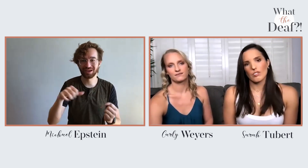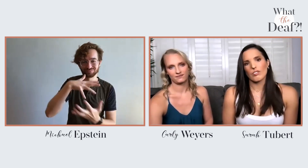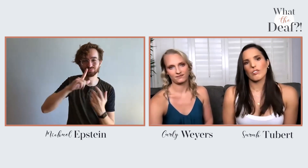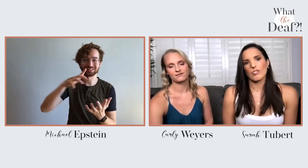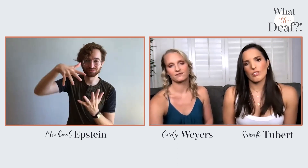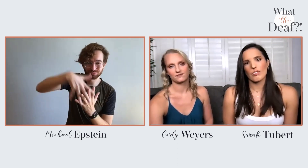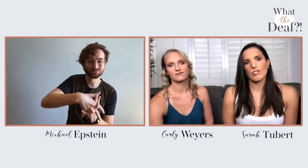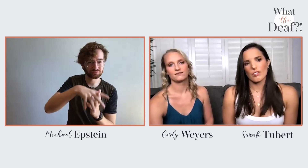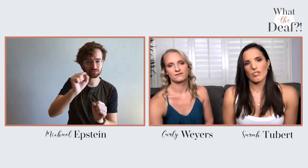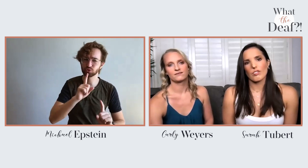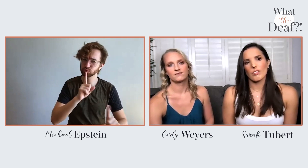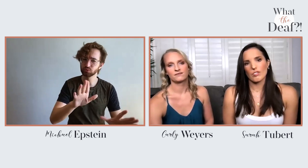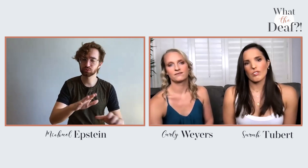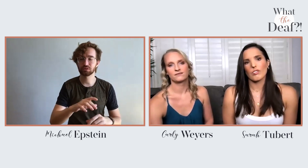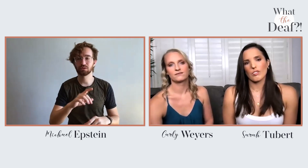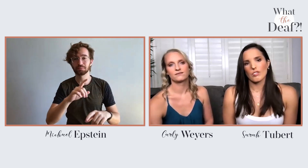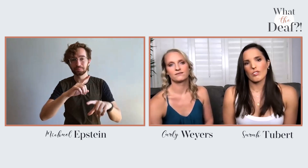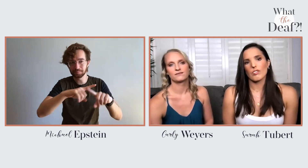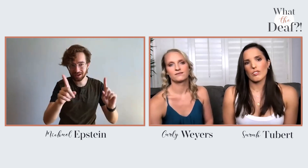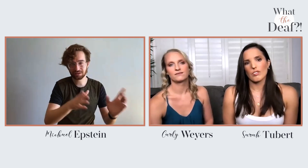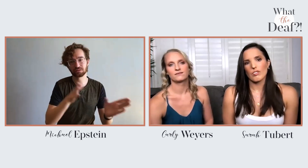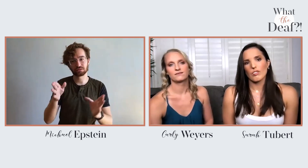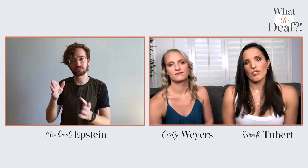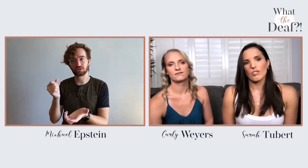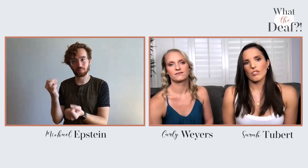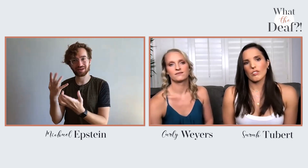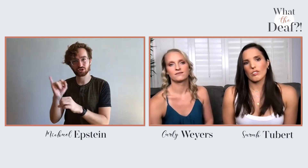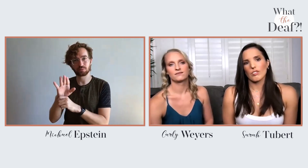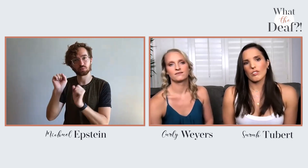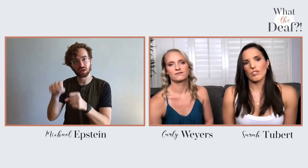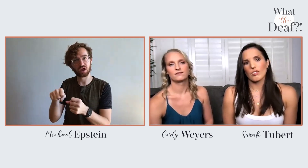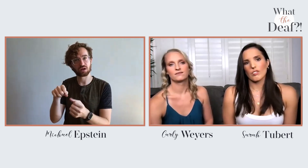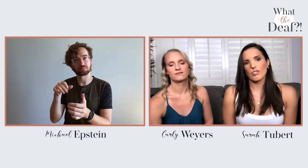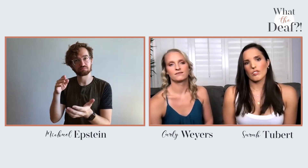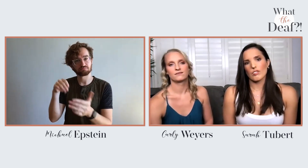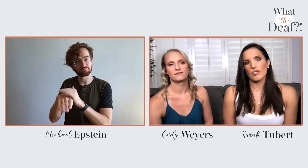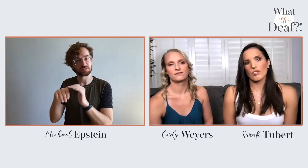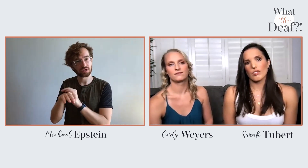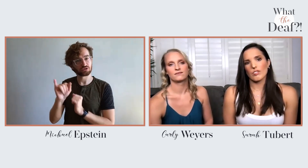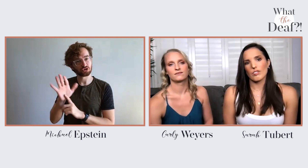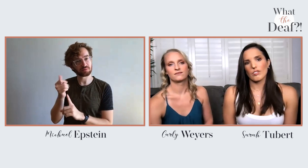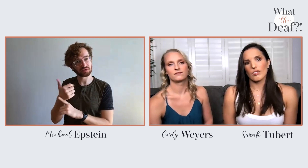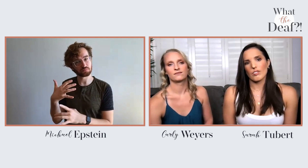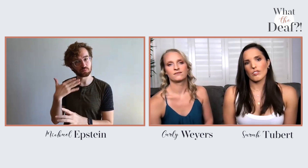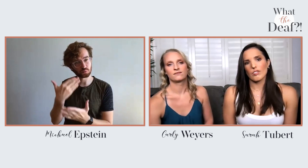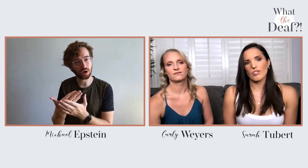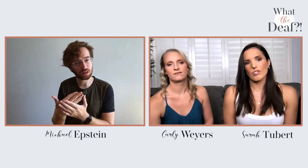having that ability to use sign language and having access, but there are so many jobs that are accessible to the Deaf community